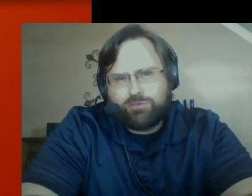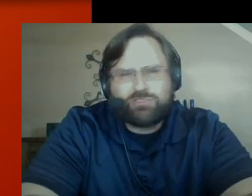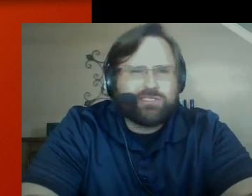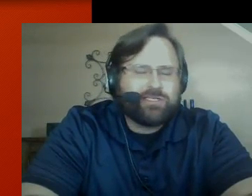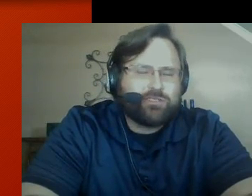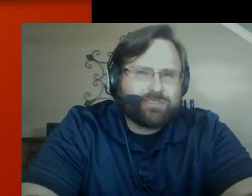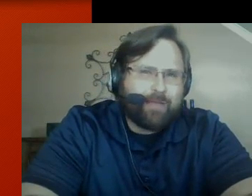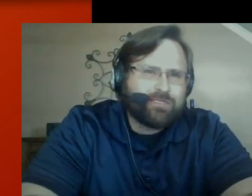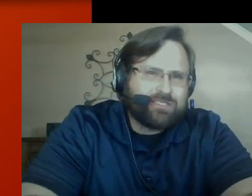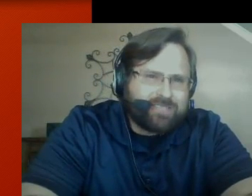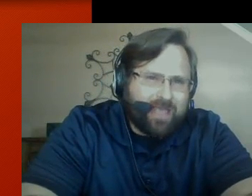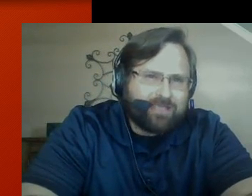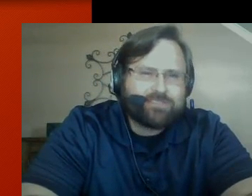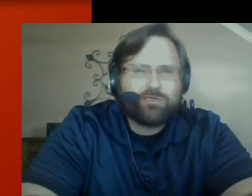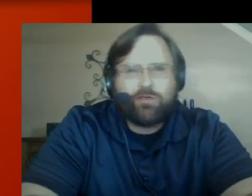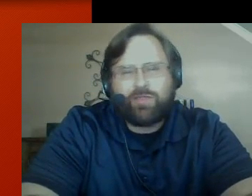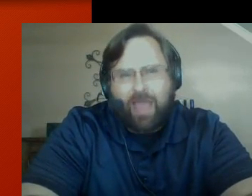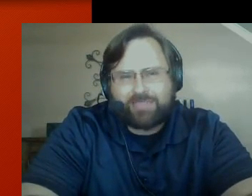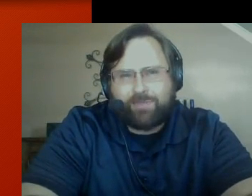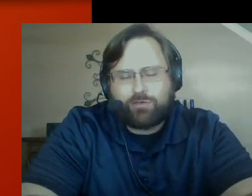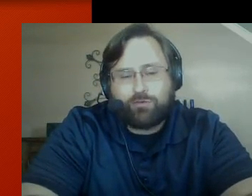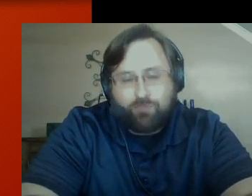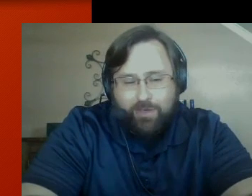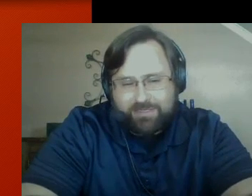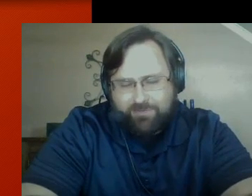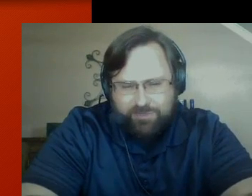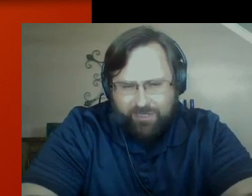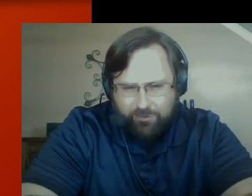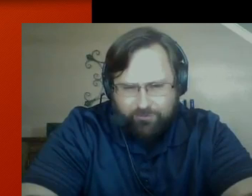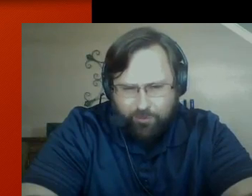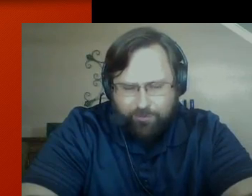used to establish the tense the aspect or the voice of a particular verb